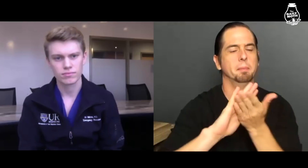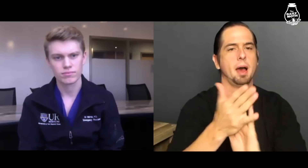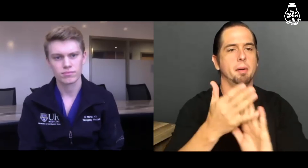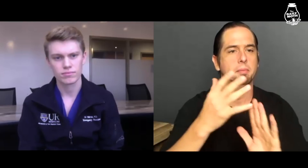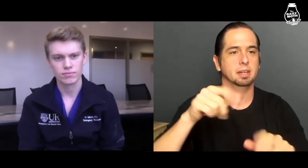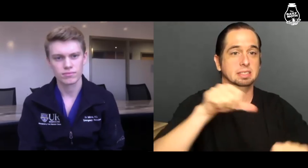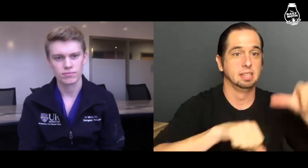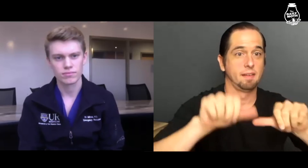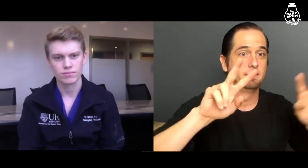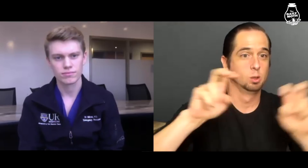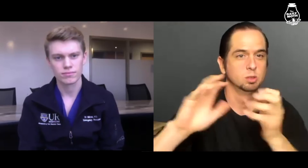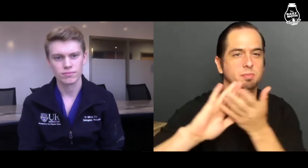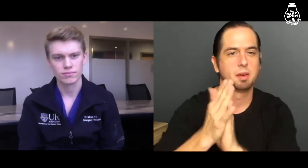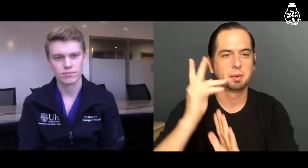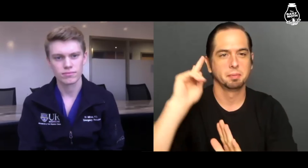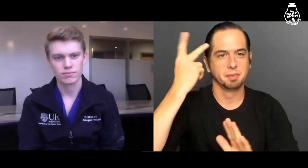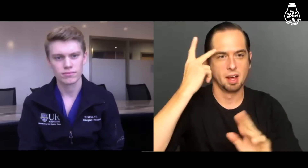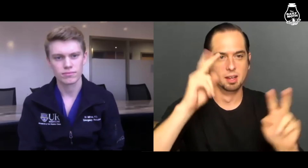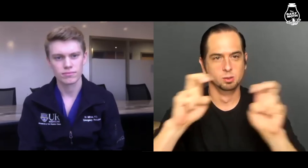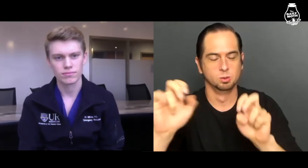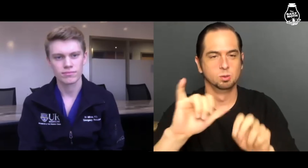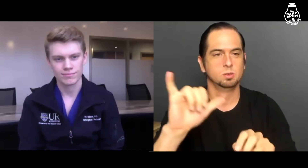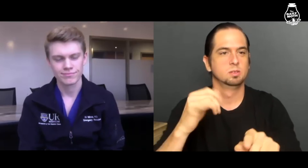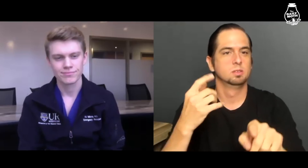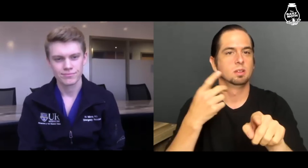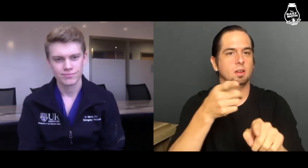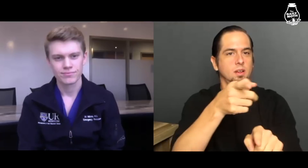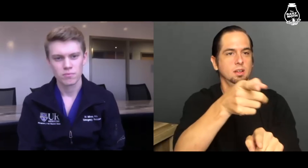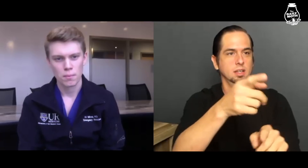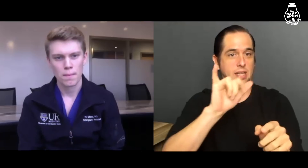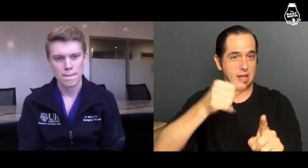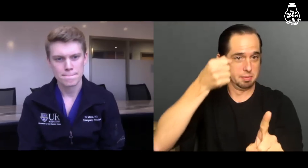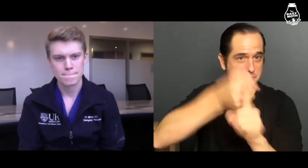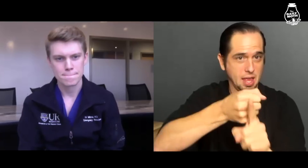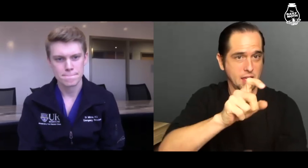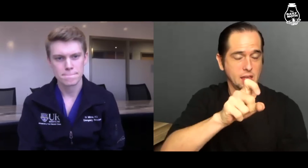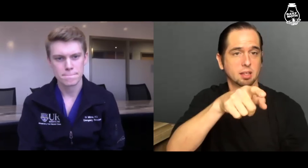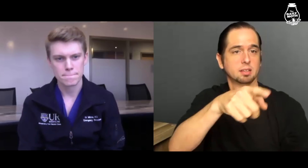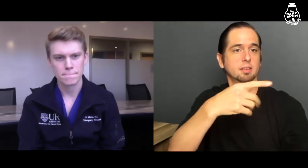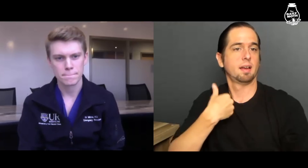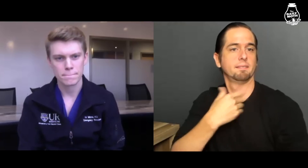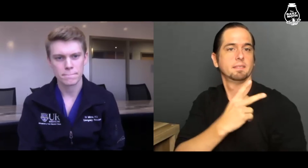It has become a mess. Scientific issues are now political issues. Does that make an impact on you?